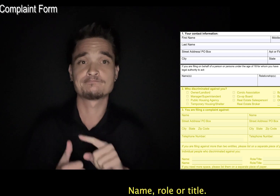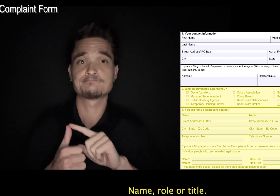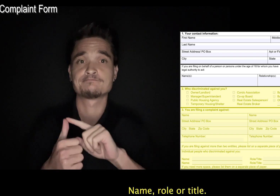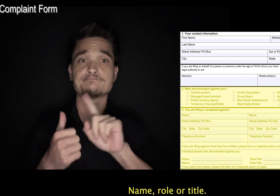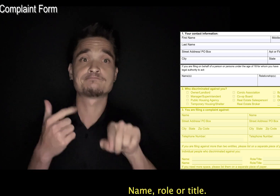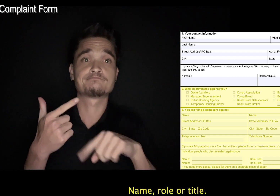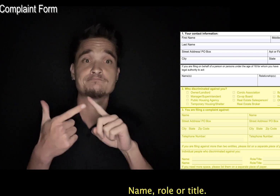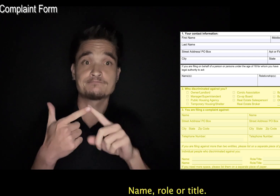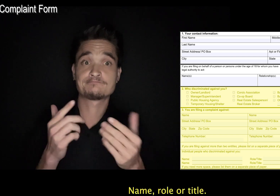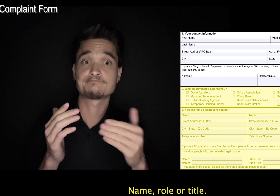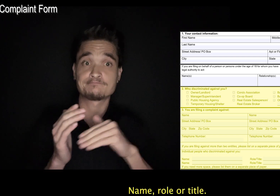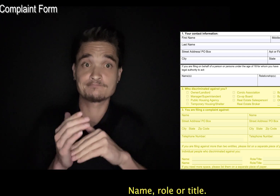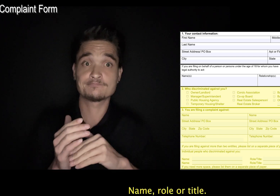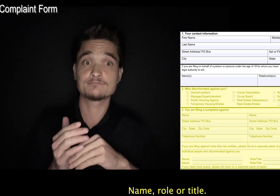Name, role or title.